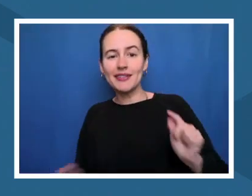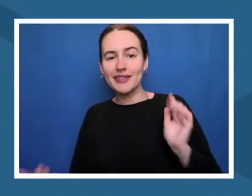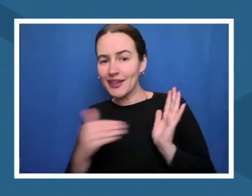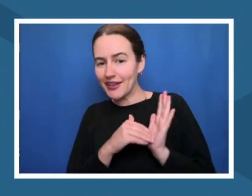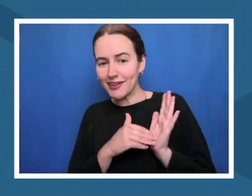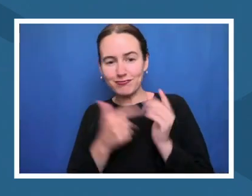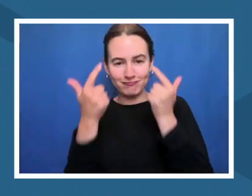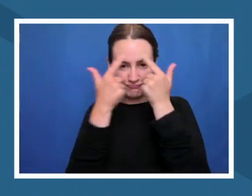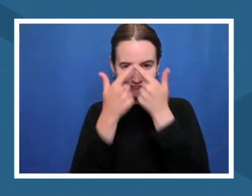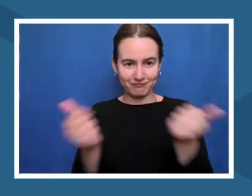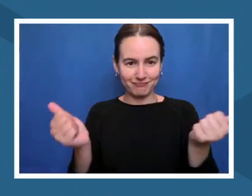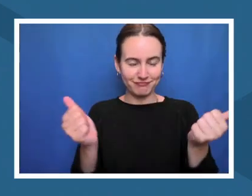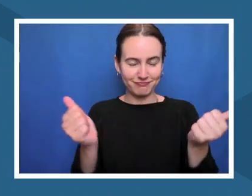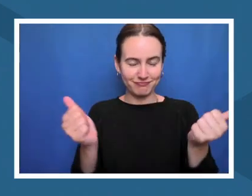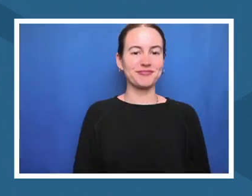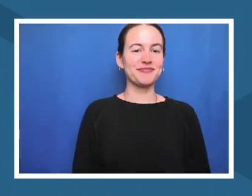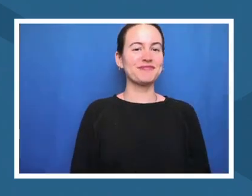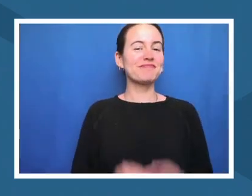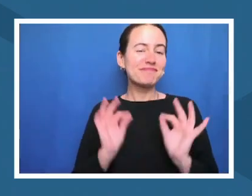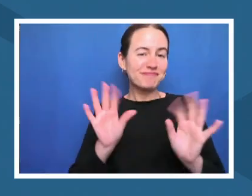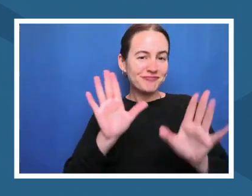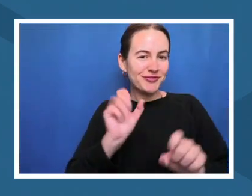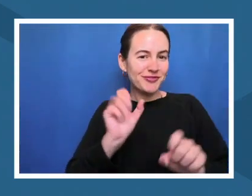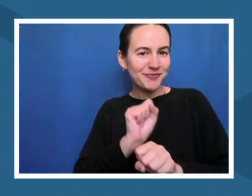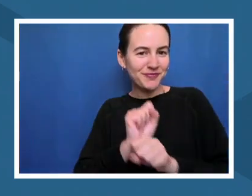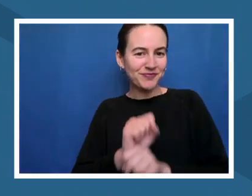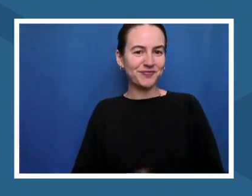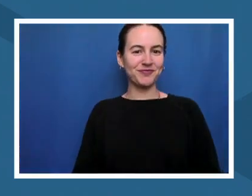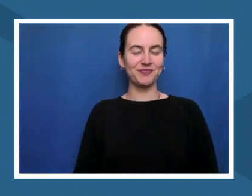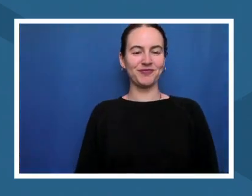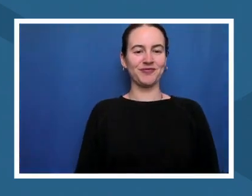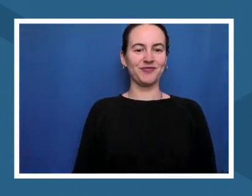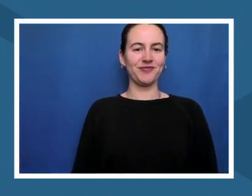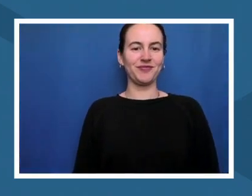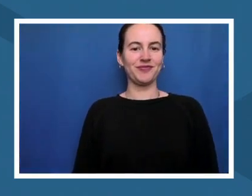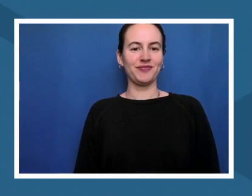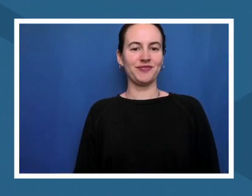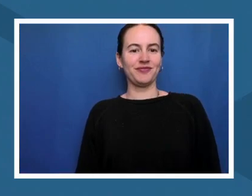great job